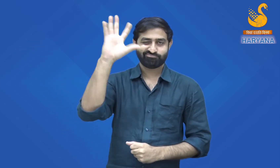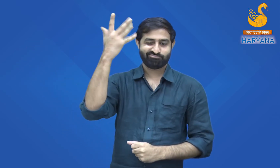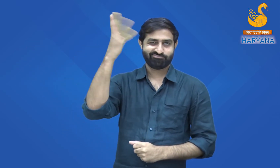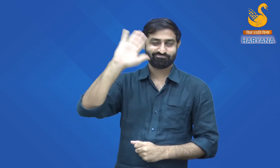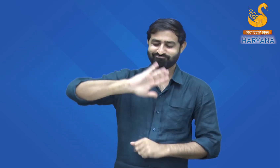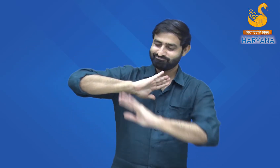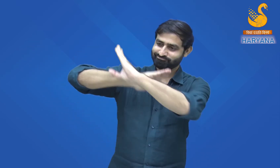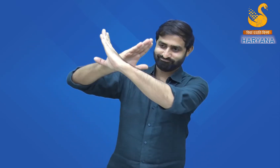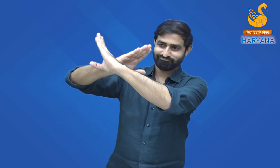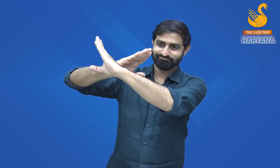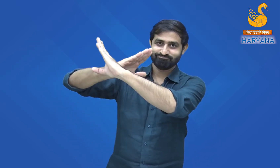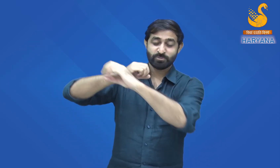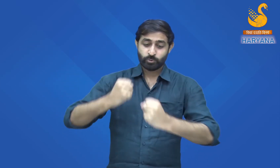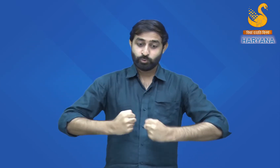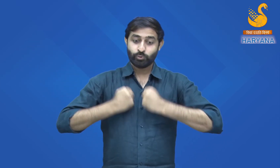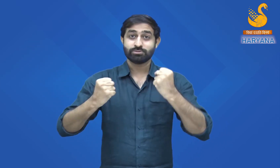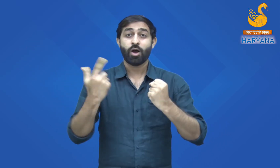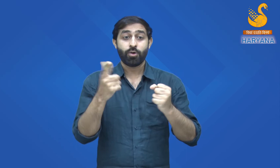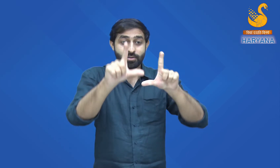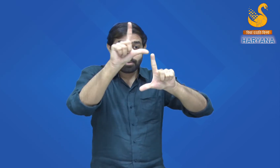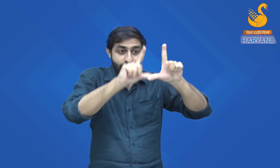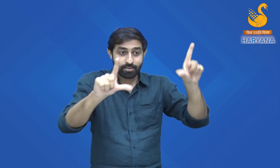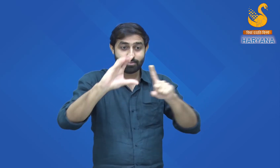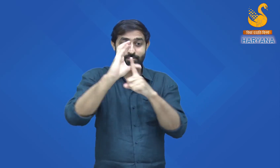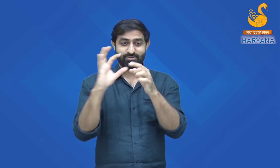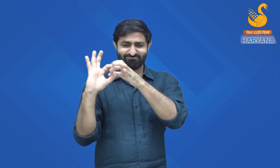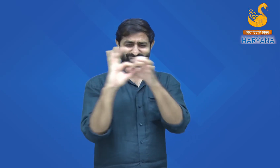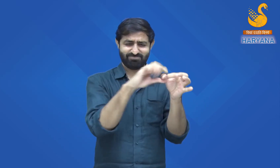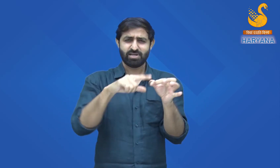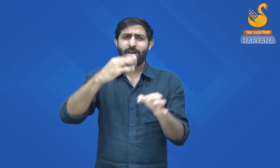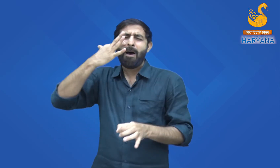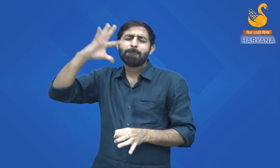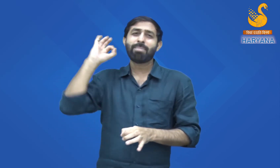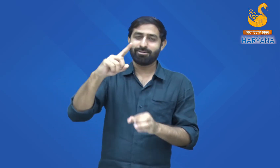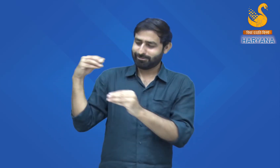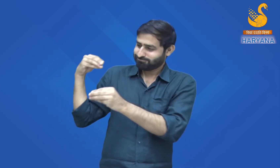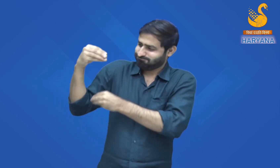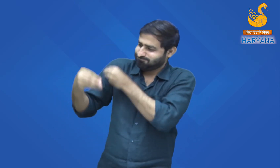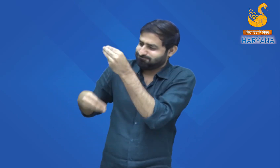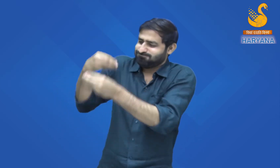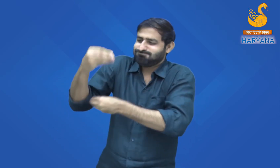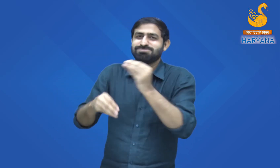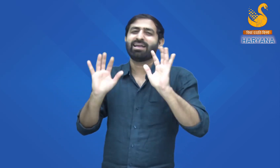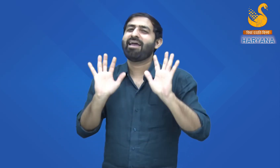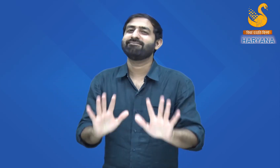the culture and language of our country. There is an important link between the language and culture.